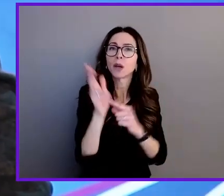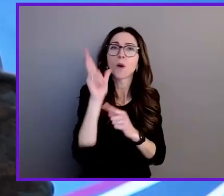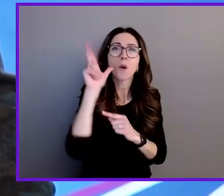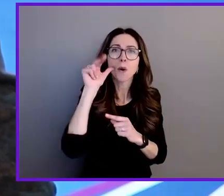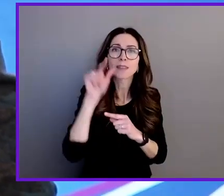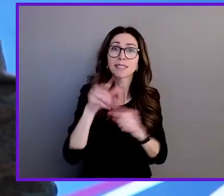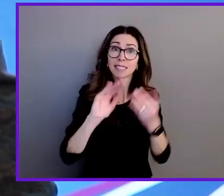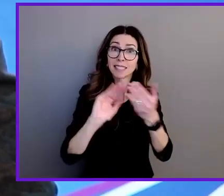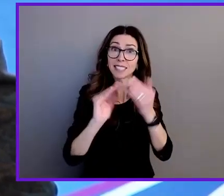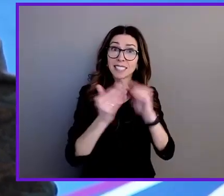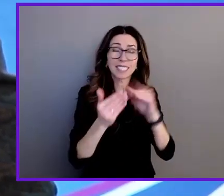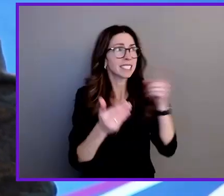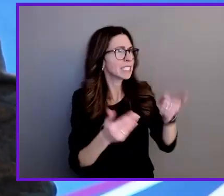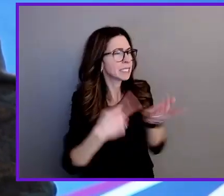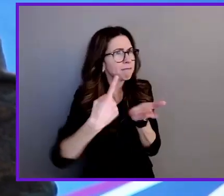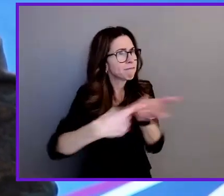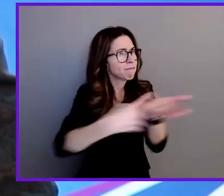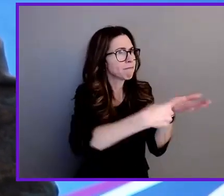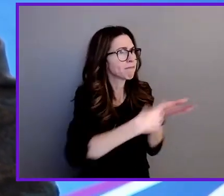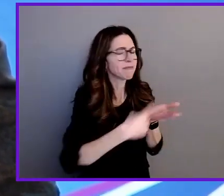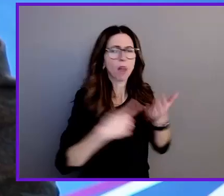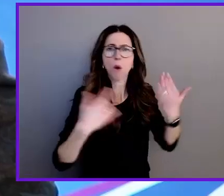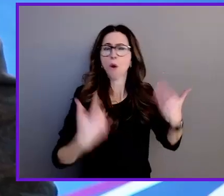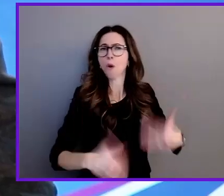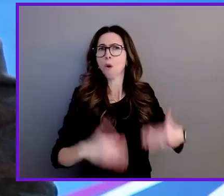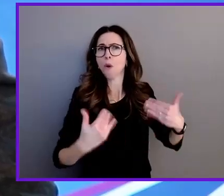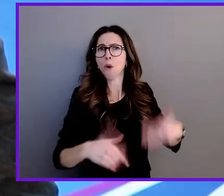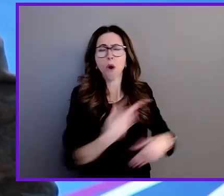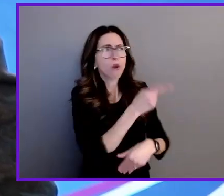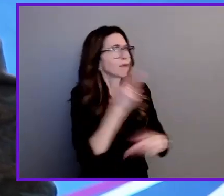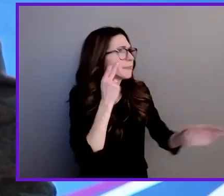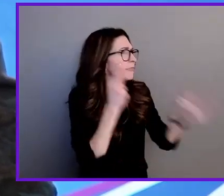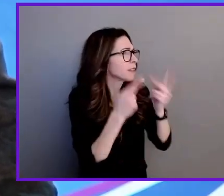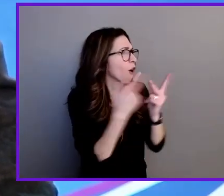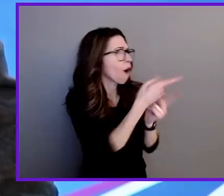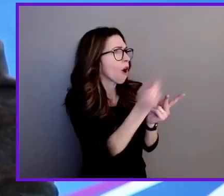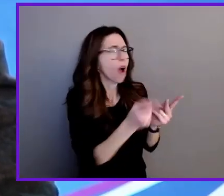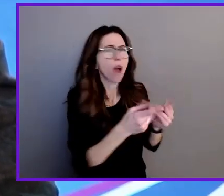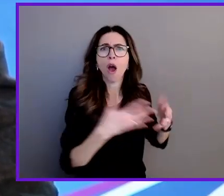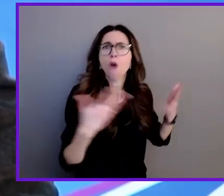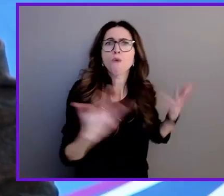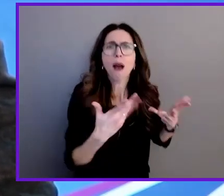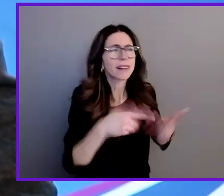the commonalities shared by people across the North and several areas ripe